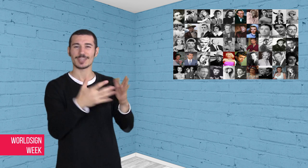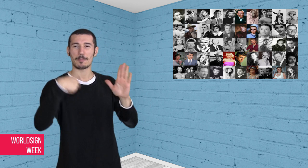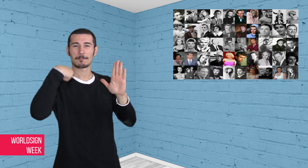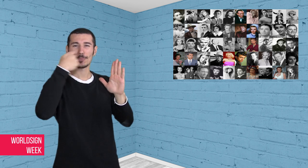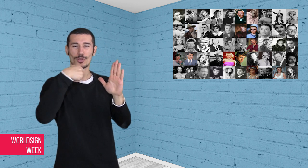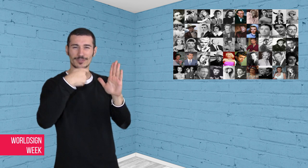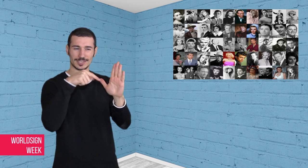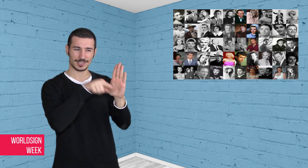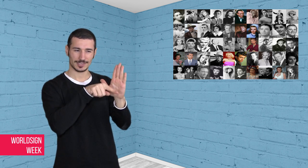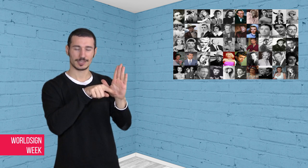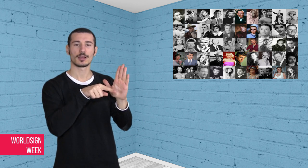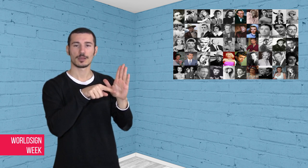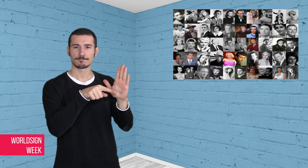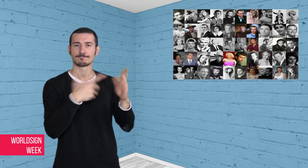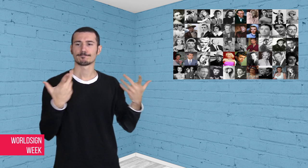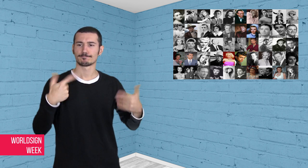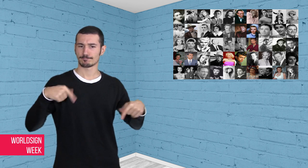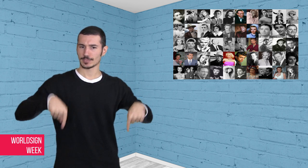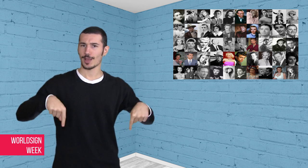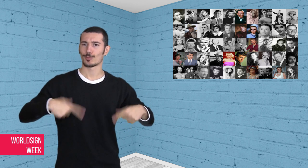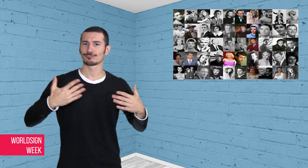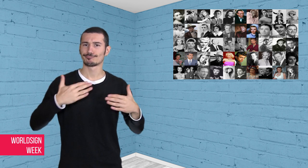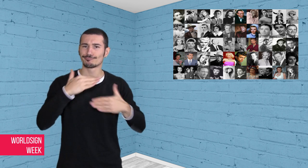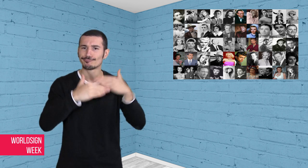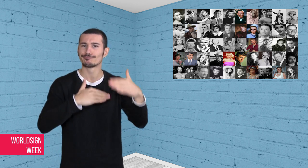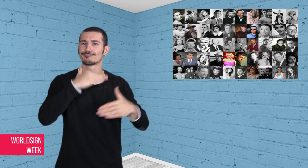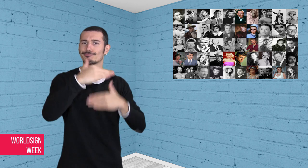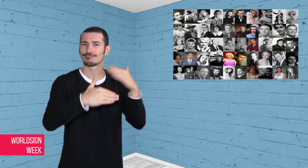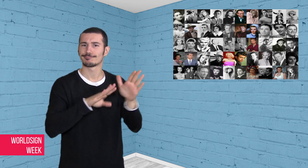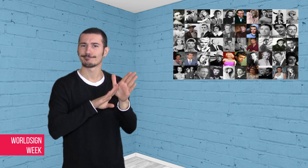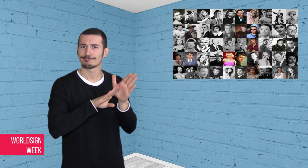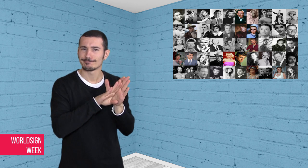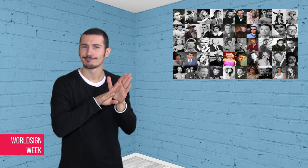It’s a good start but Hollywood still